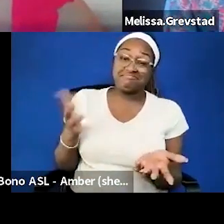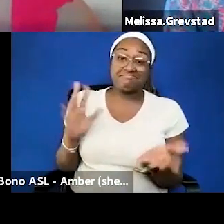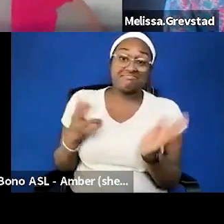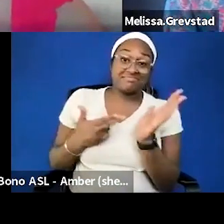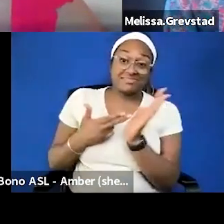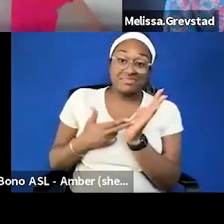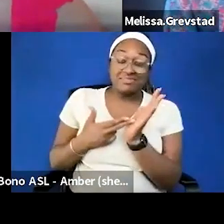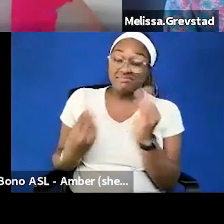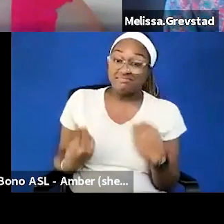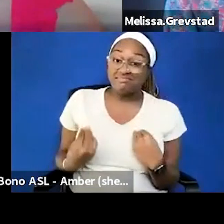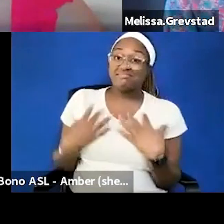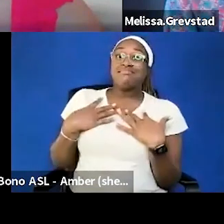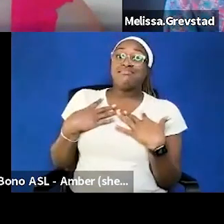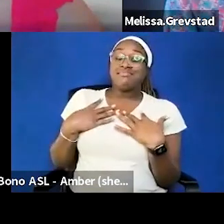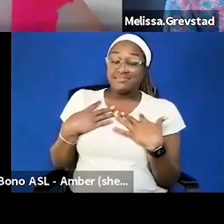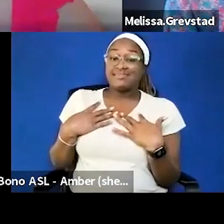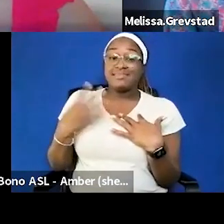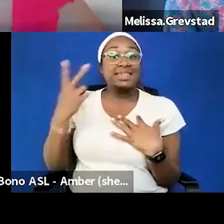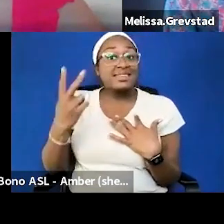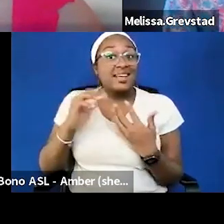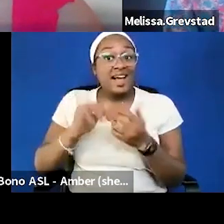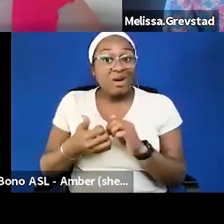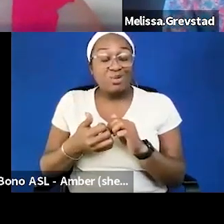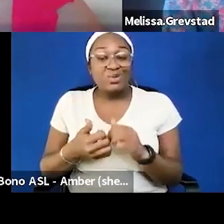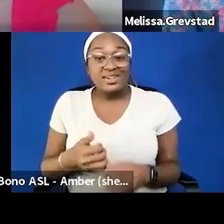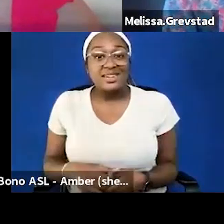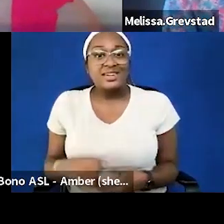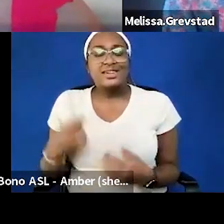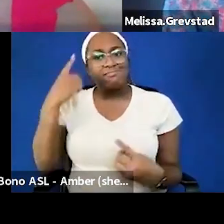and inspiring to see how thoughtful and intentional